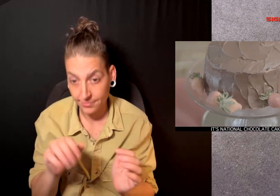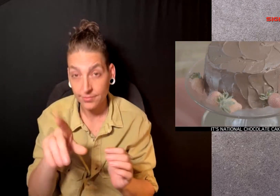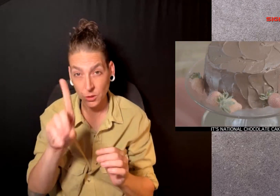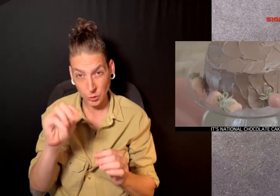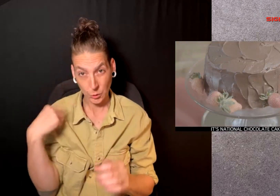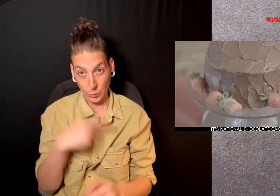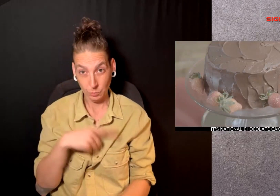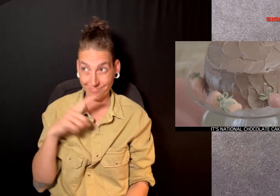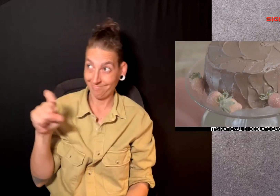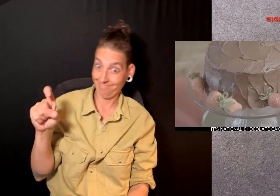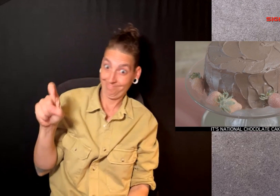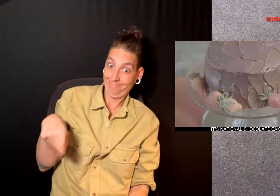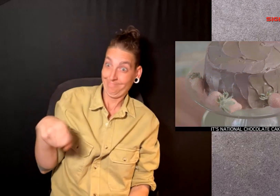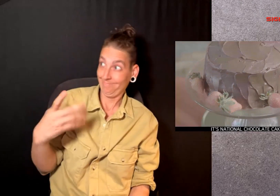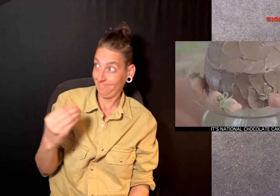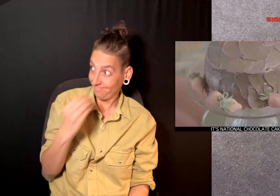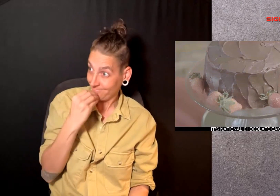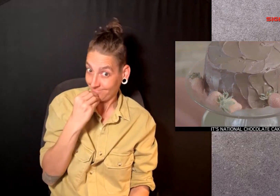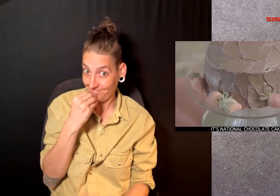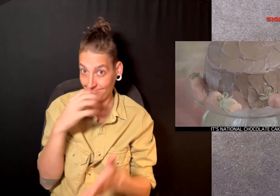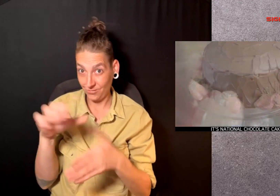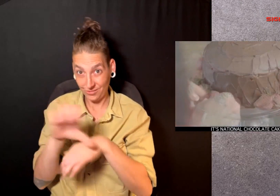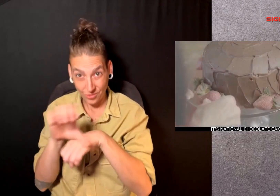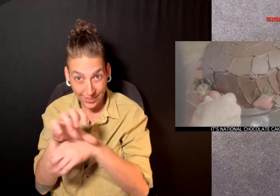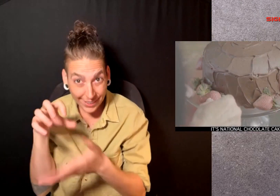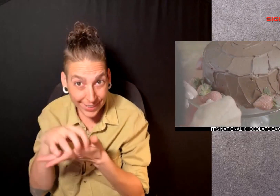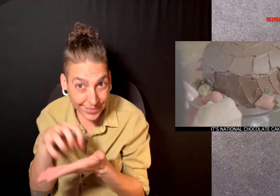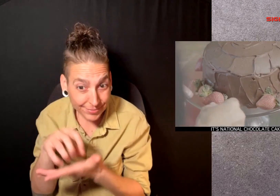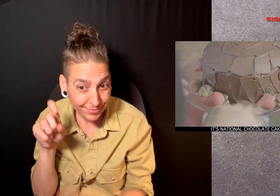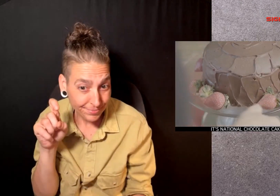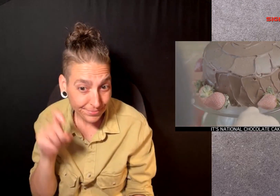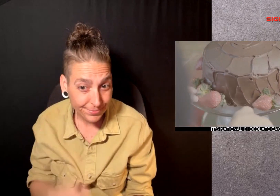okay let's be honest do we really need a reason to eat chocolate cake